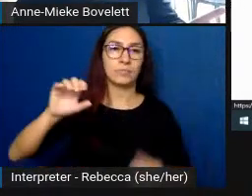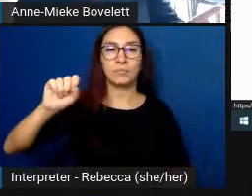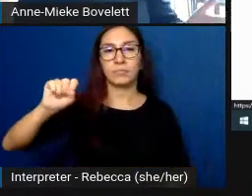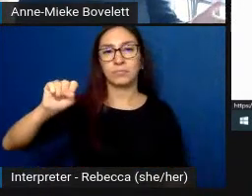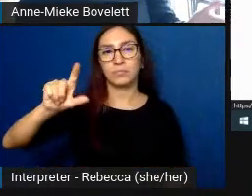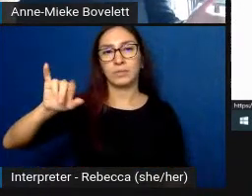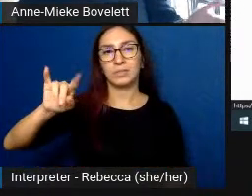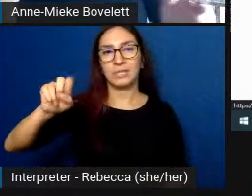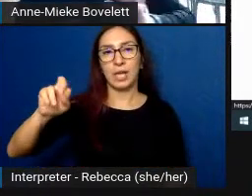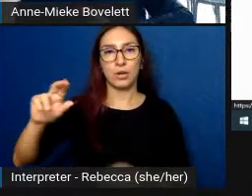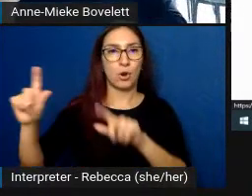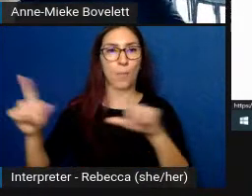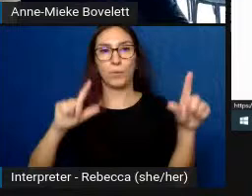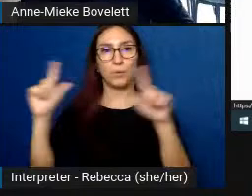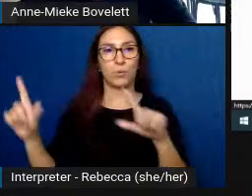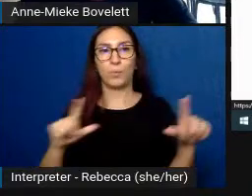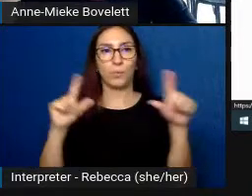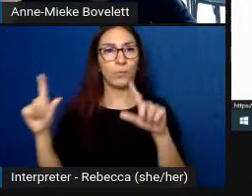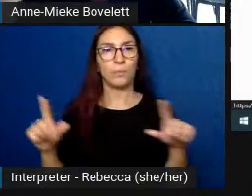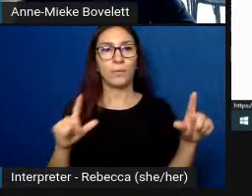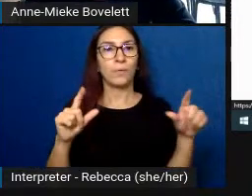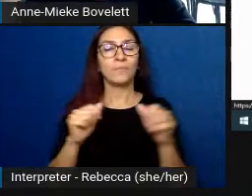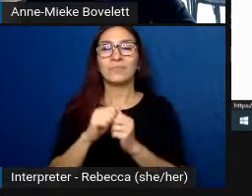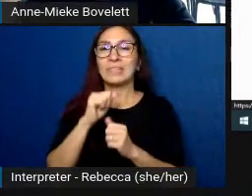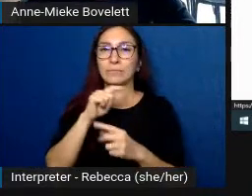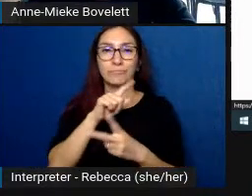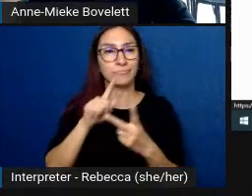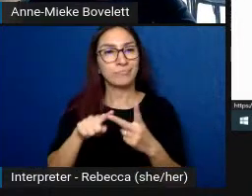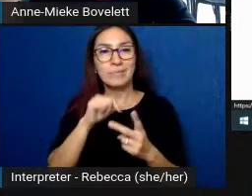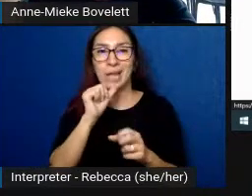how do I boost conversions in my web shop, the answer would be due not use a slider.